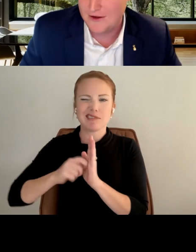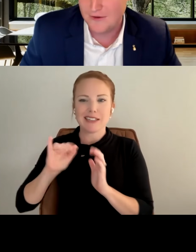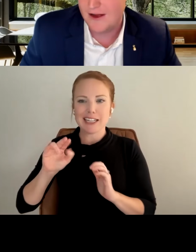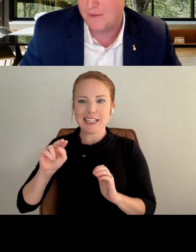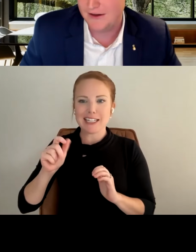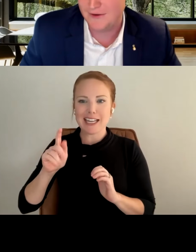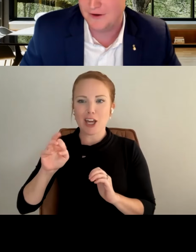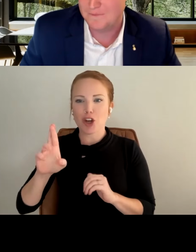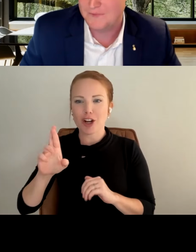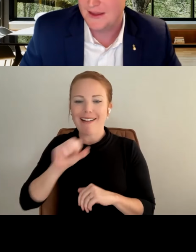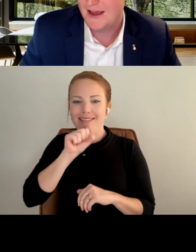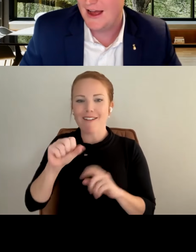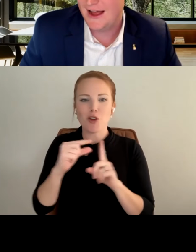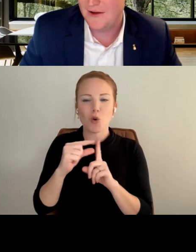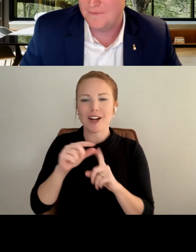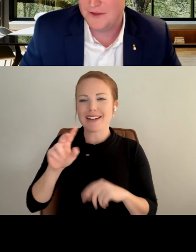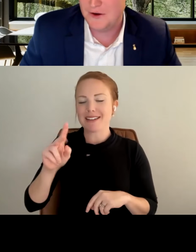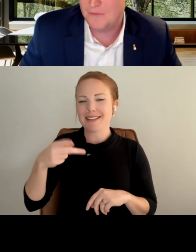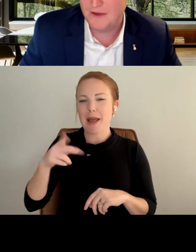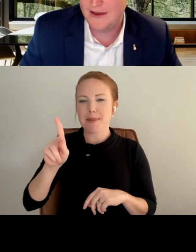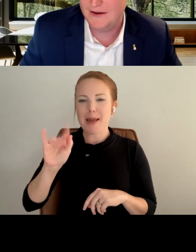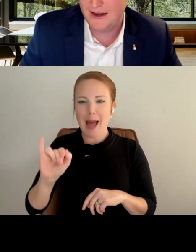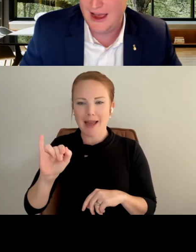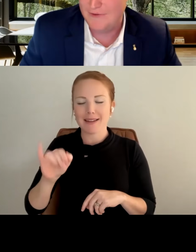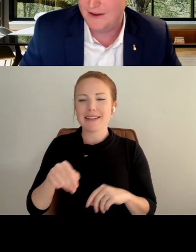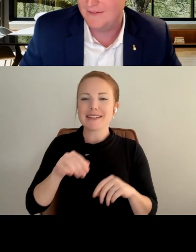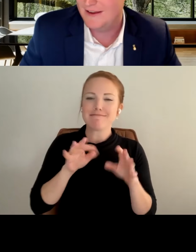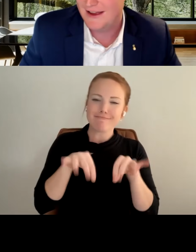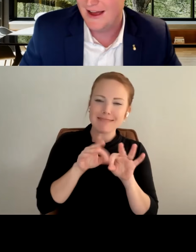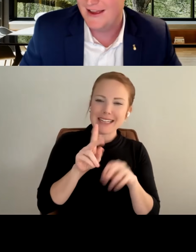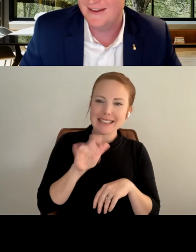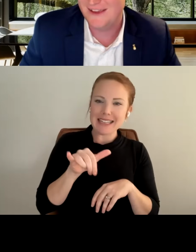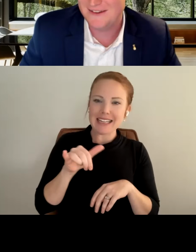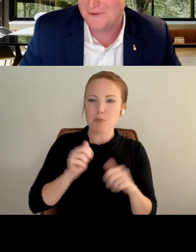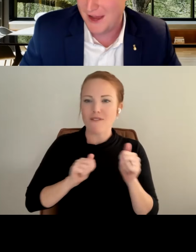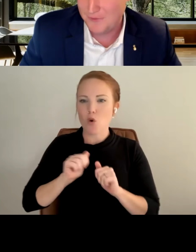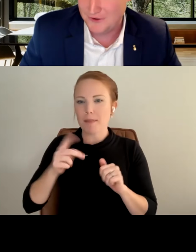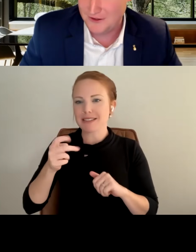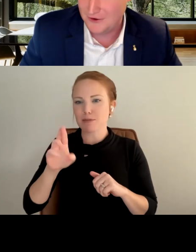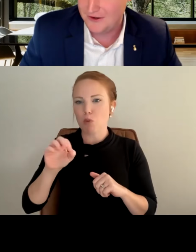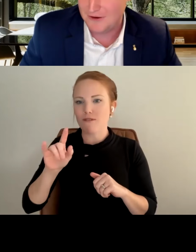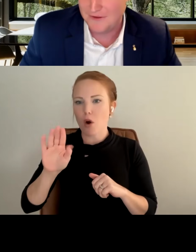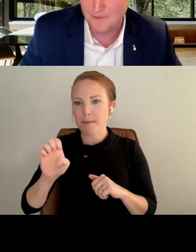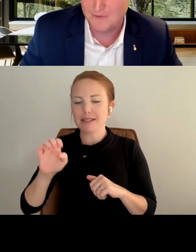thank you Pat Godfrey. You know, and and having an incentive. Absolutely, totally agree with you, Pamela,